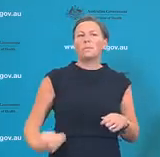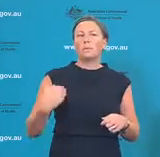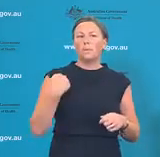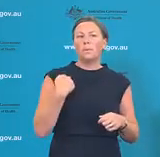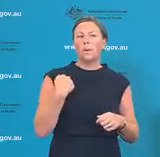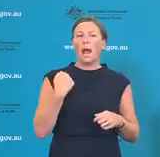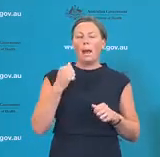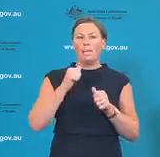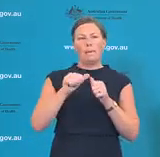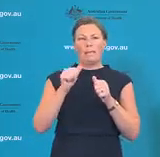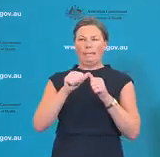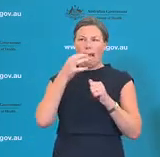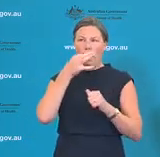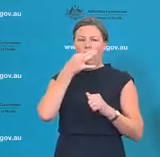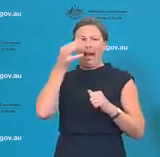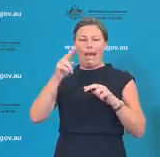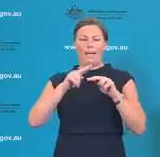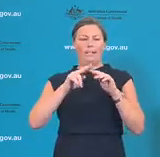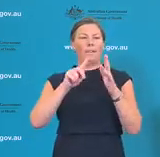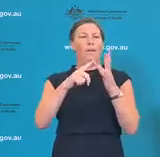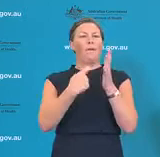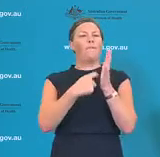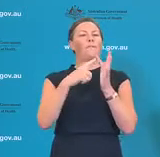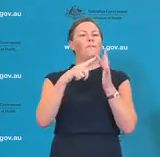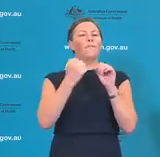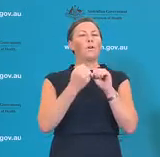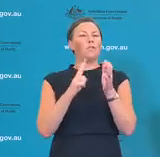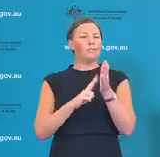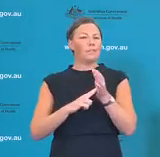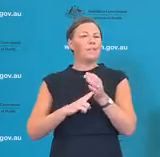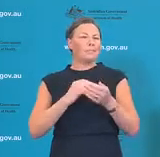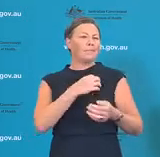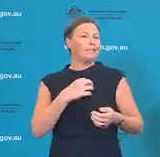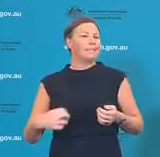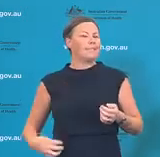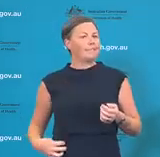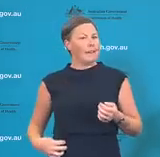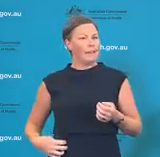it to her to comment on on Chinese transparency because that's her position